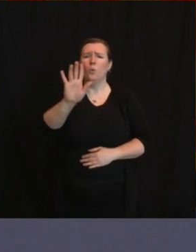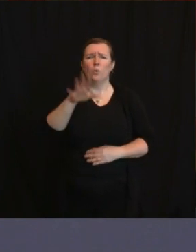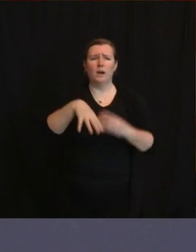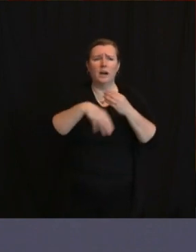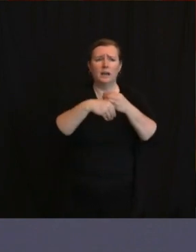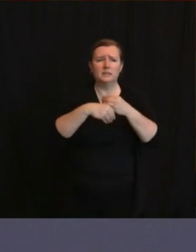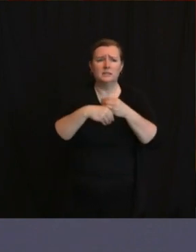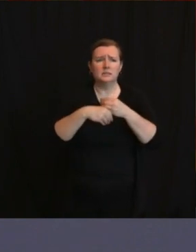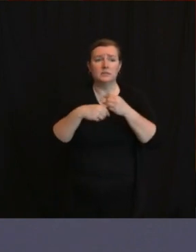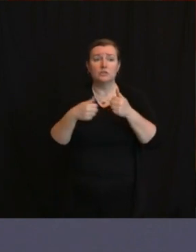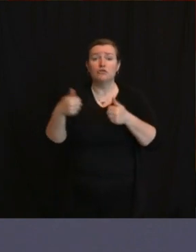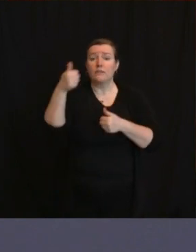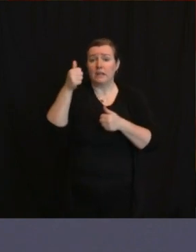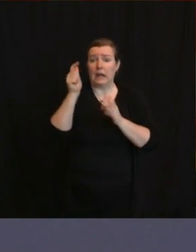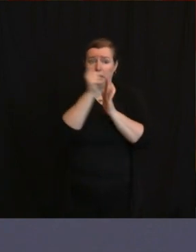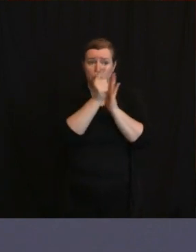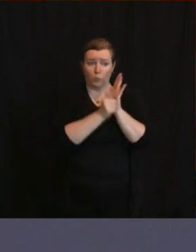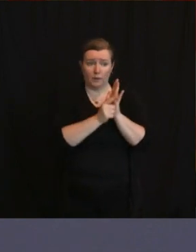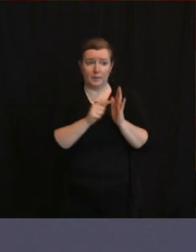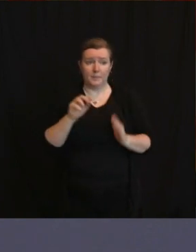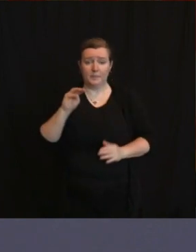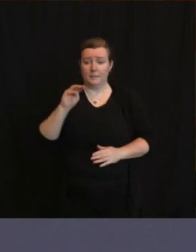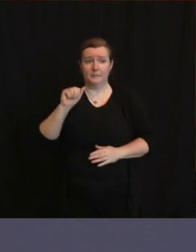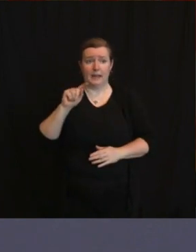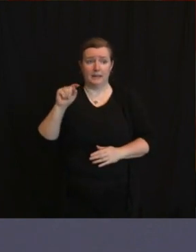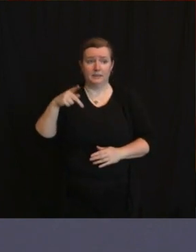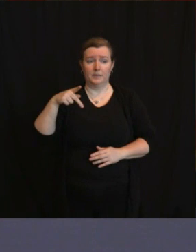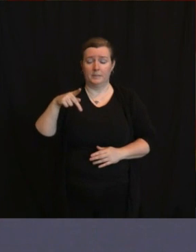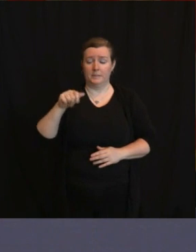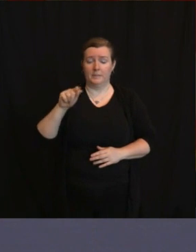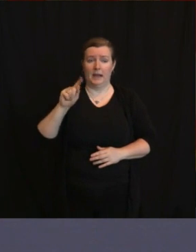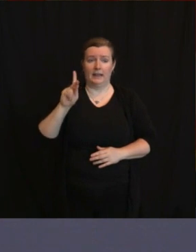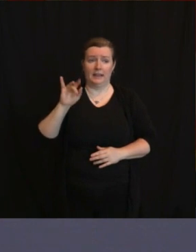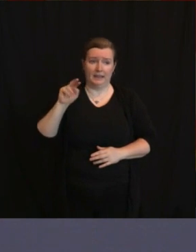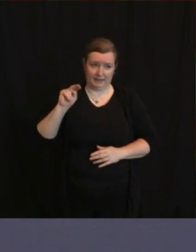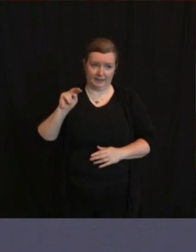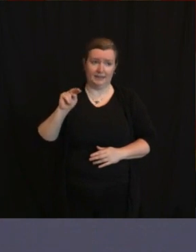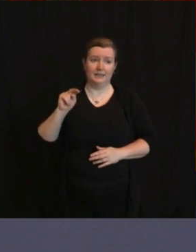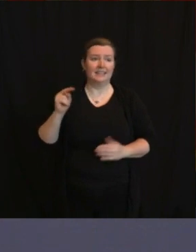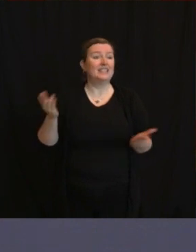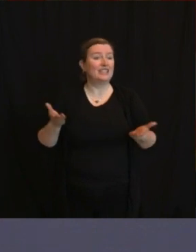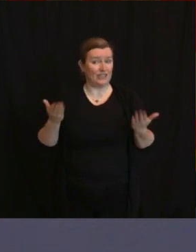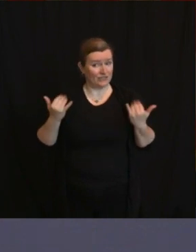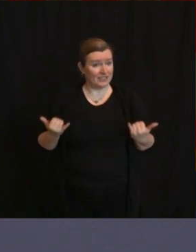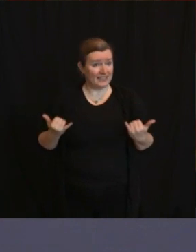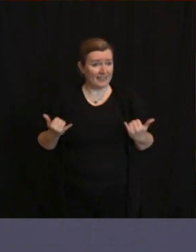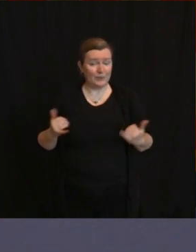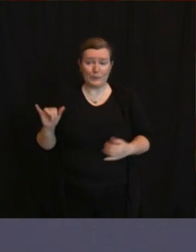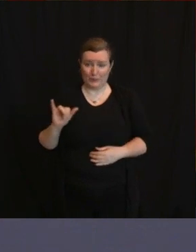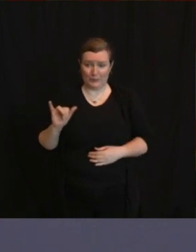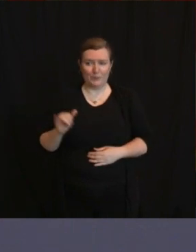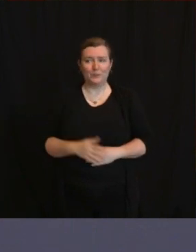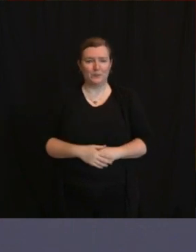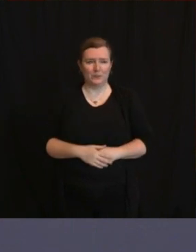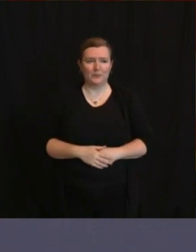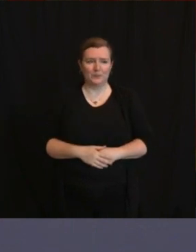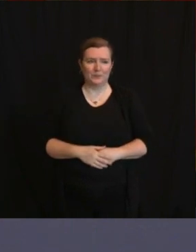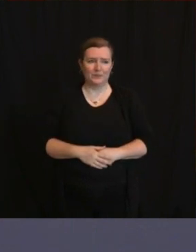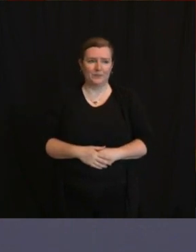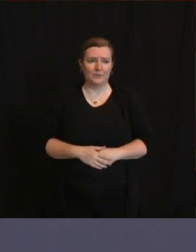DAVE, GOOD AFTERNOON. I SHOULD SAY I'M JOINED BY CHIEF COUNCIL MATT WHO JOINED US AS WELL. THANK YOU.